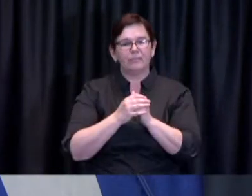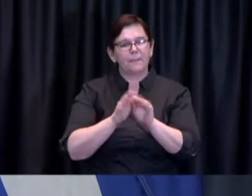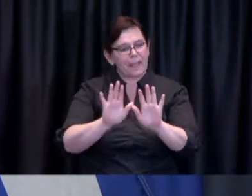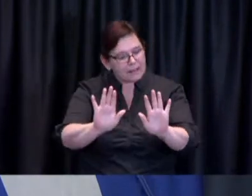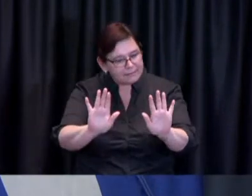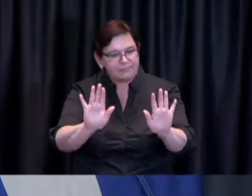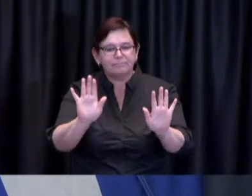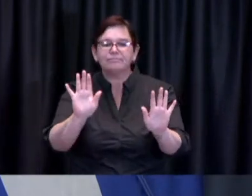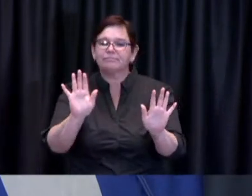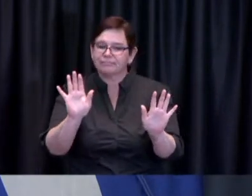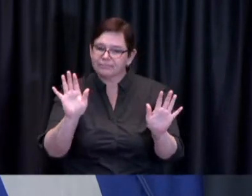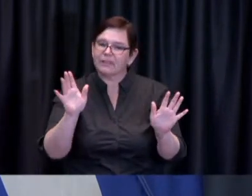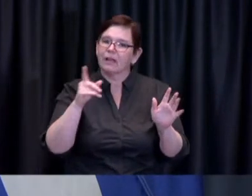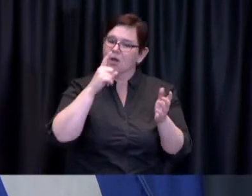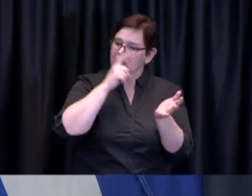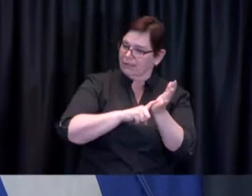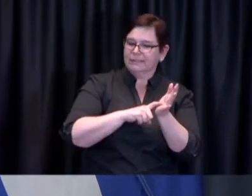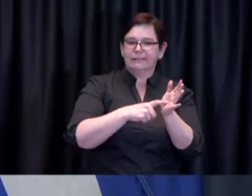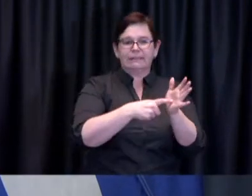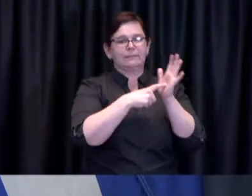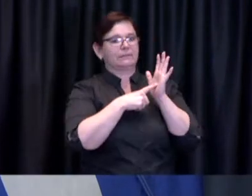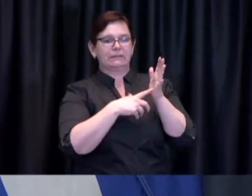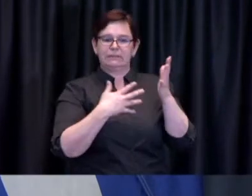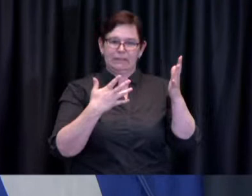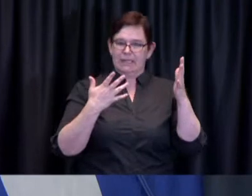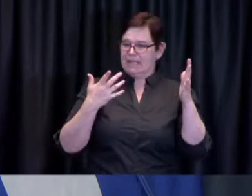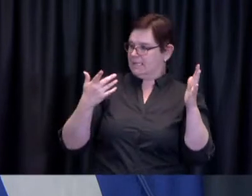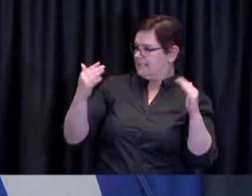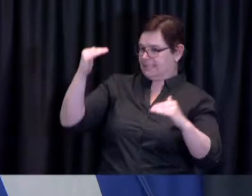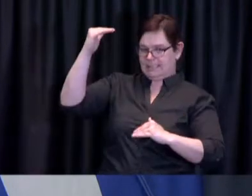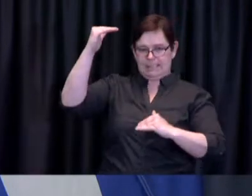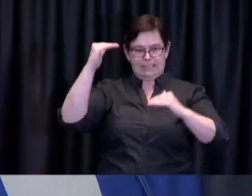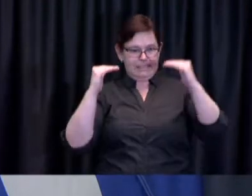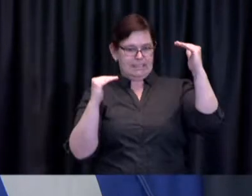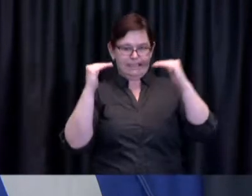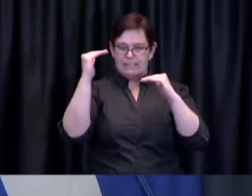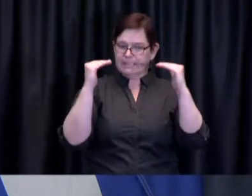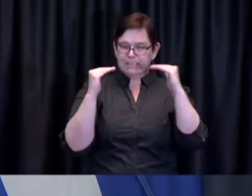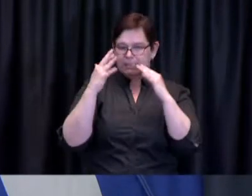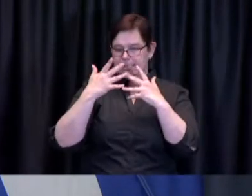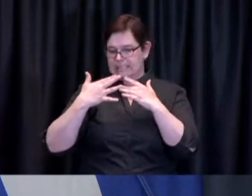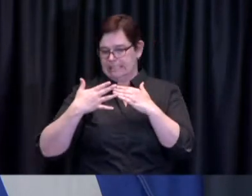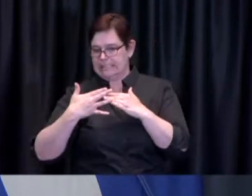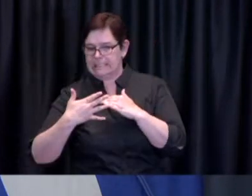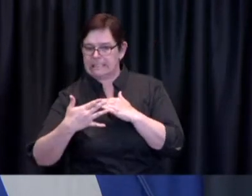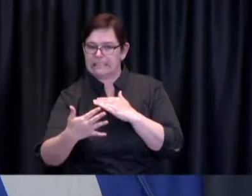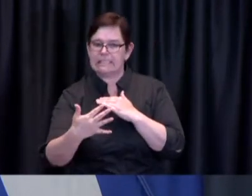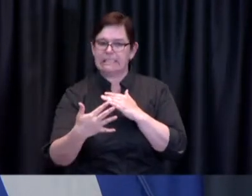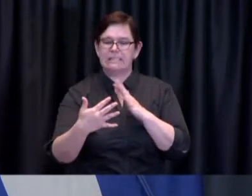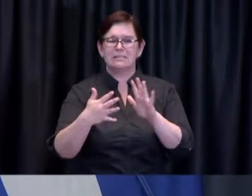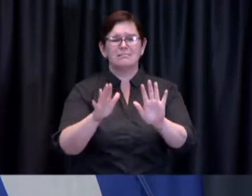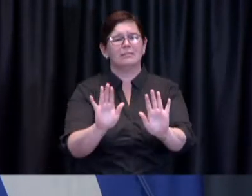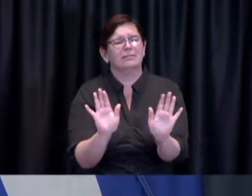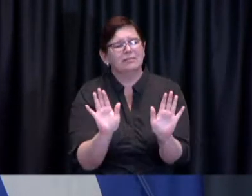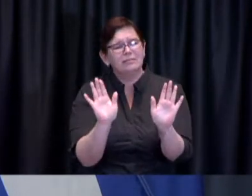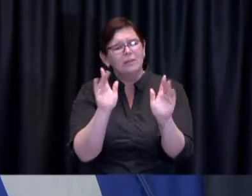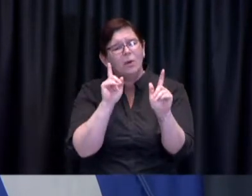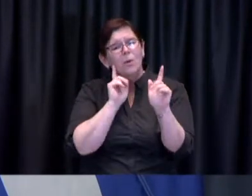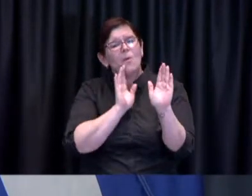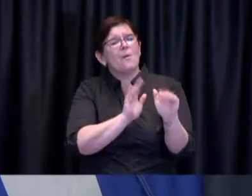than vaccine supply at various points right now I do hope that the demand persists until every